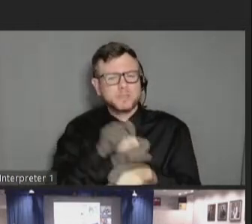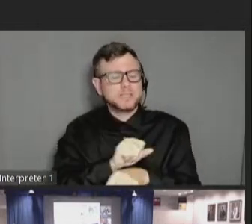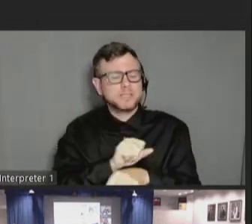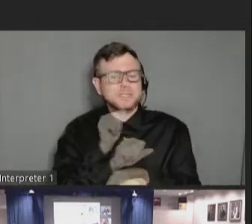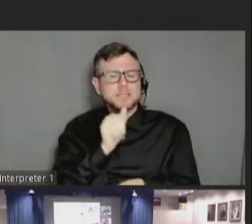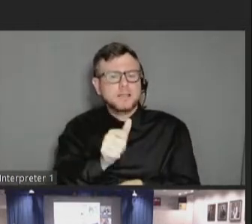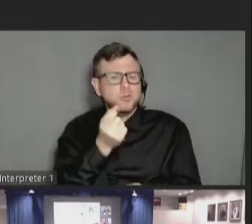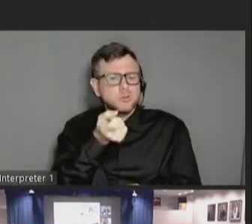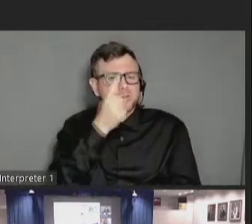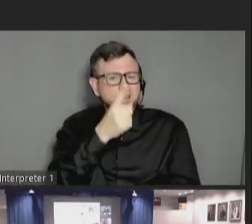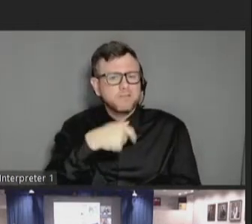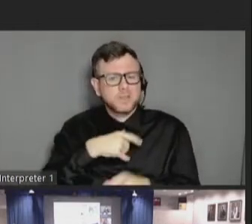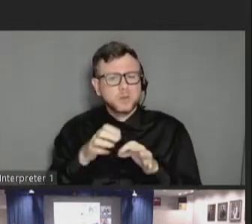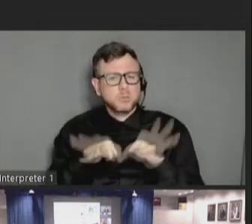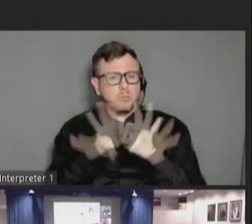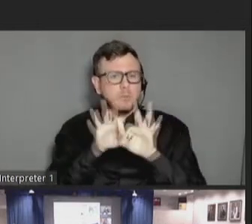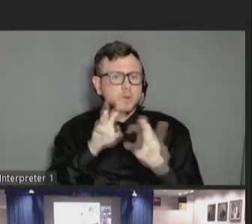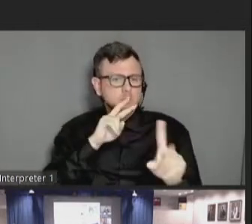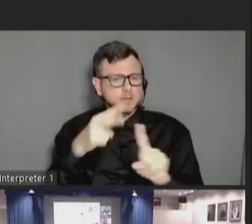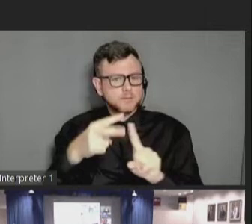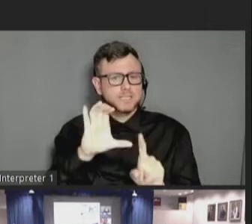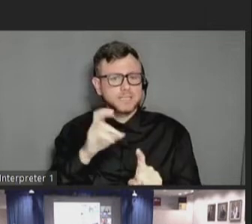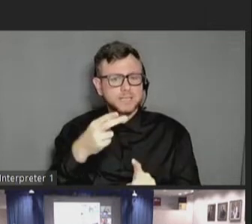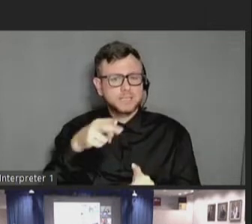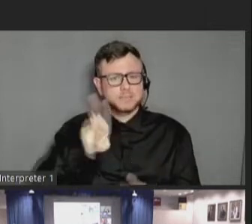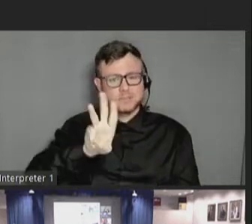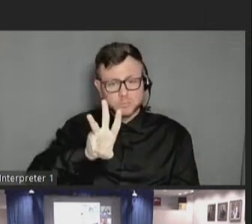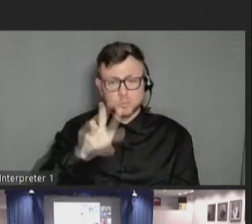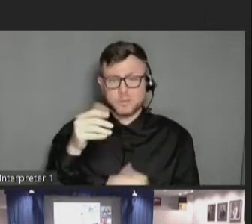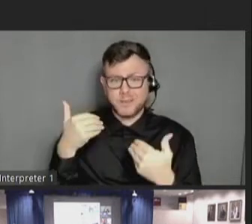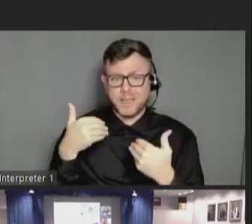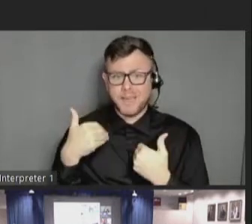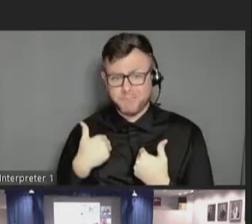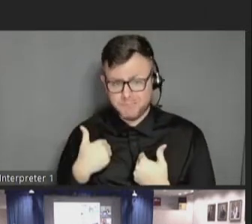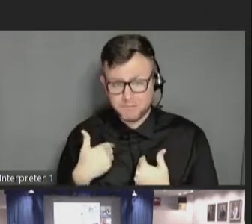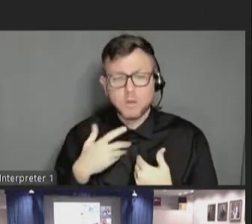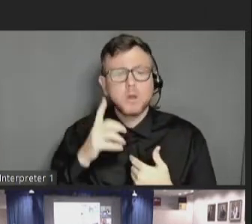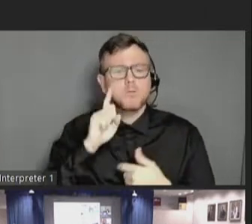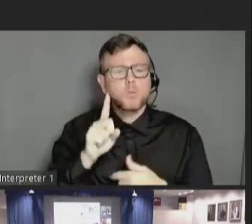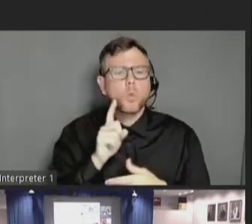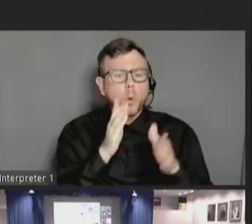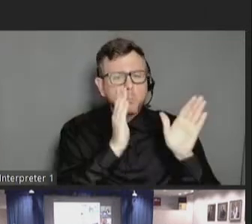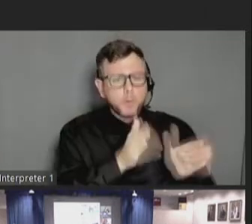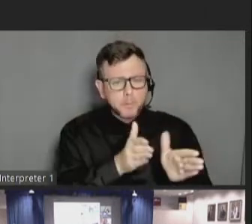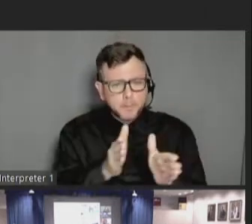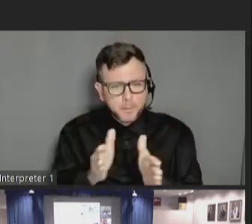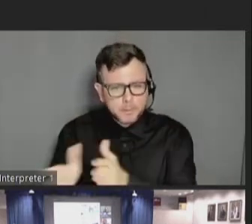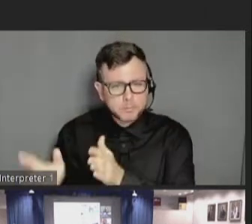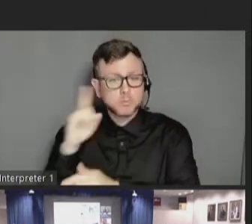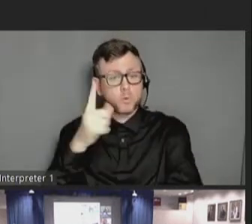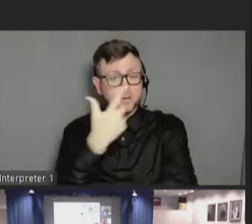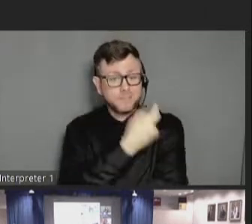critical perspectives that CHWs had in that moment to prepare us for the vaccines and the information